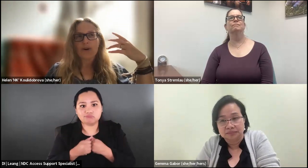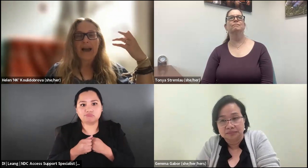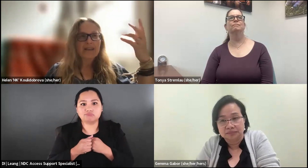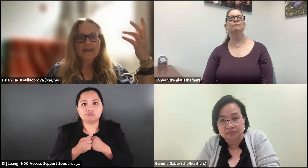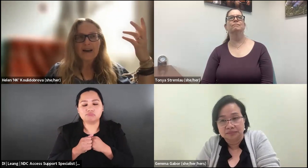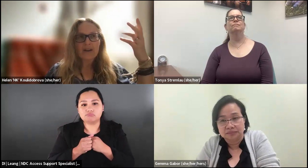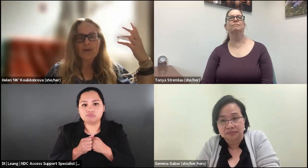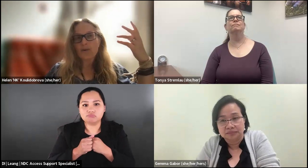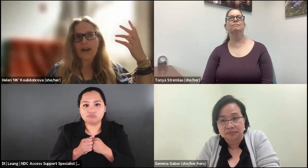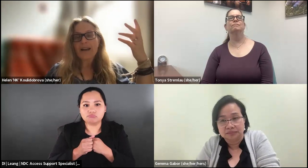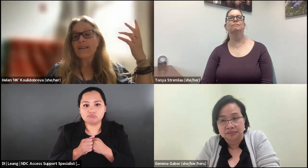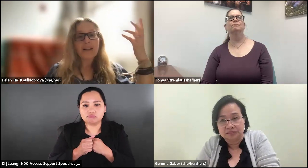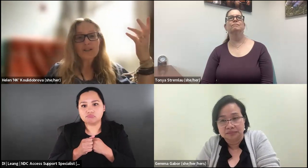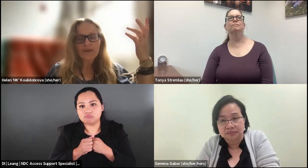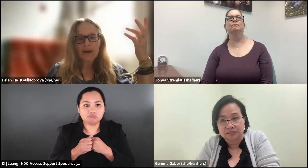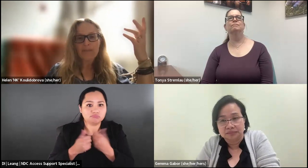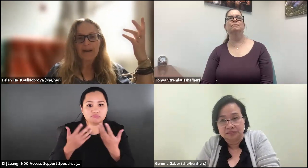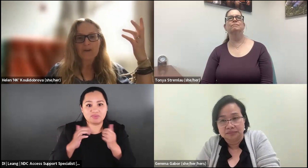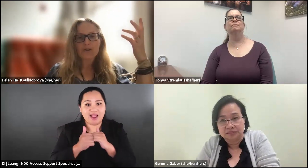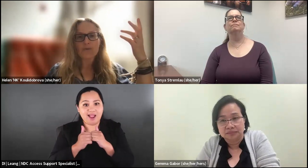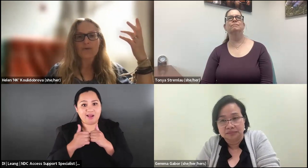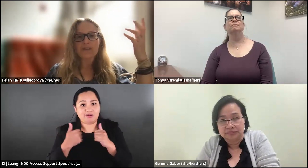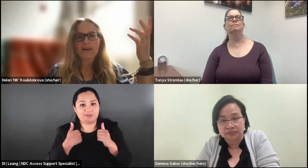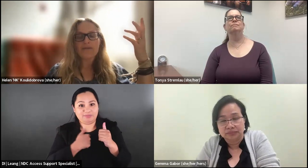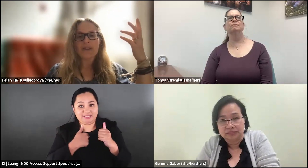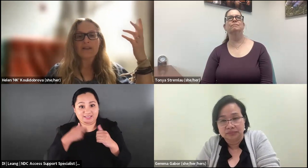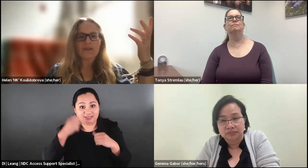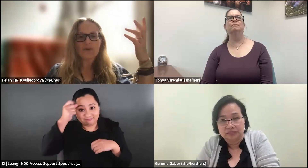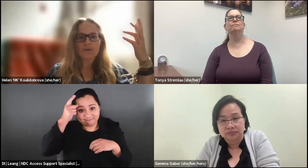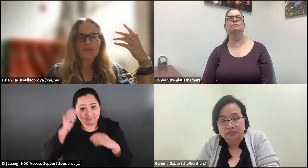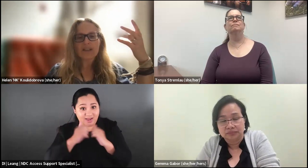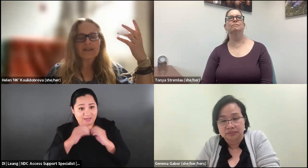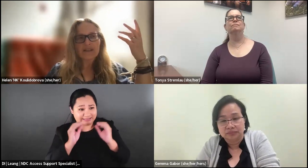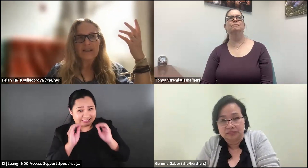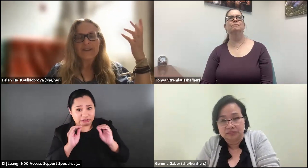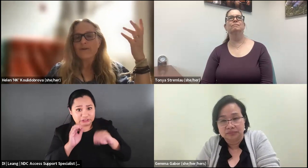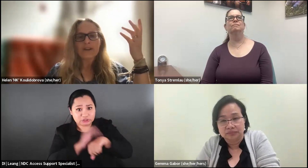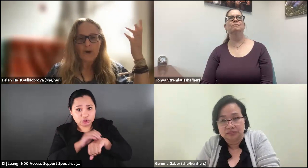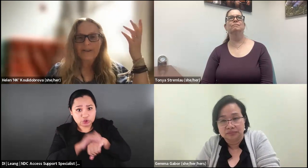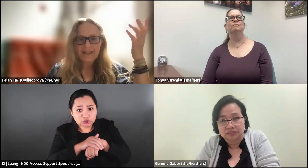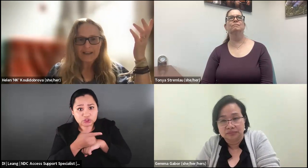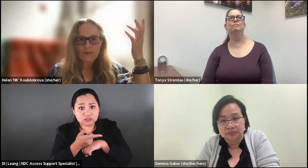or ASL, or anything else for that matter to deaf individuals is literally not here.